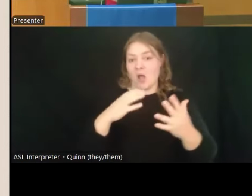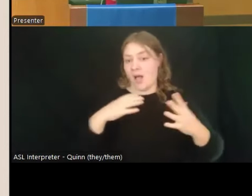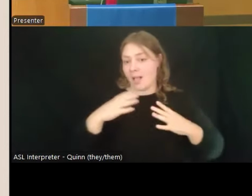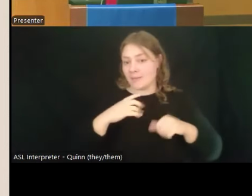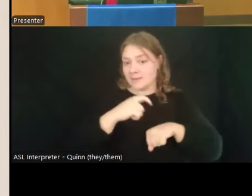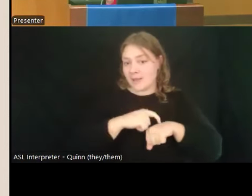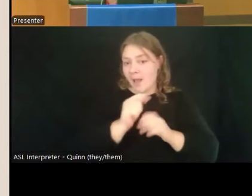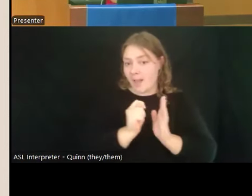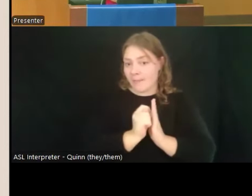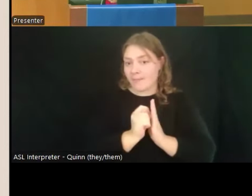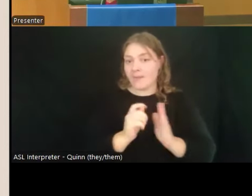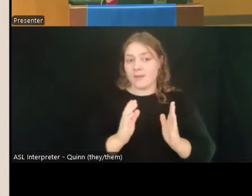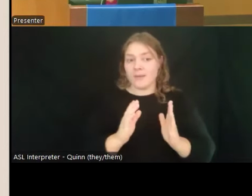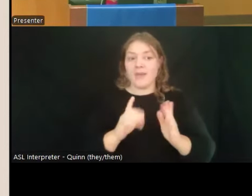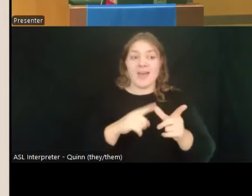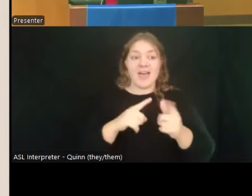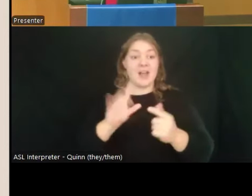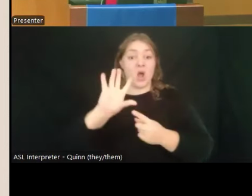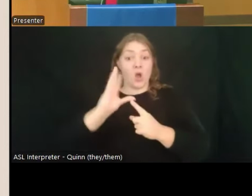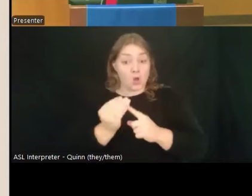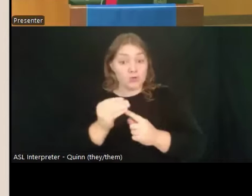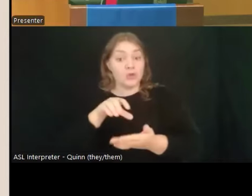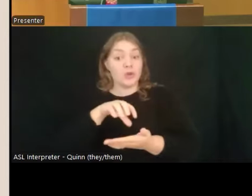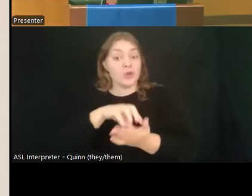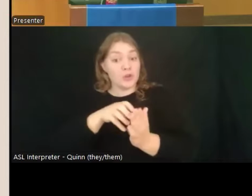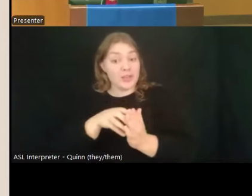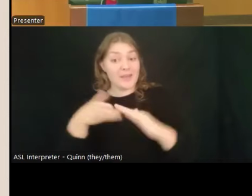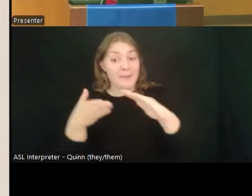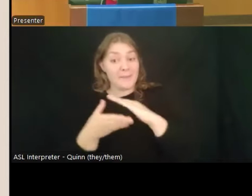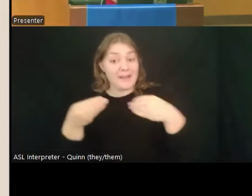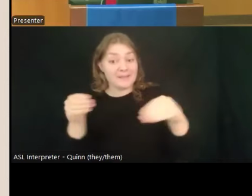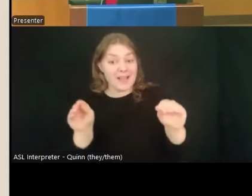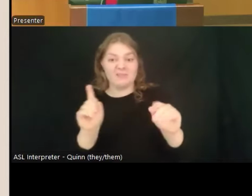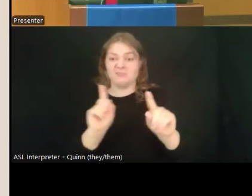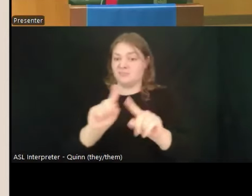into making it a cultural cookie bake sale where we included all types of different things and we